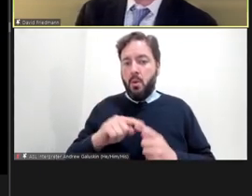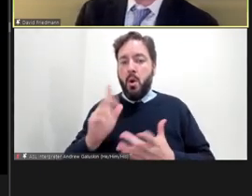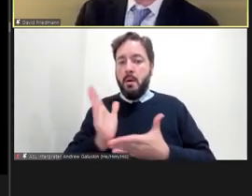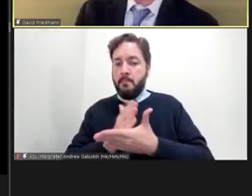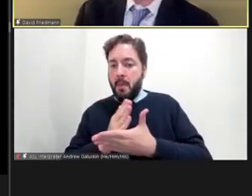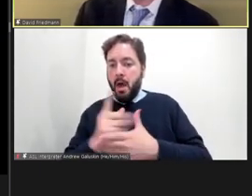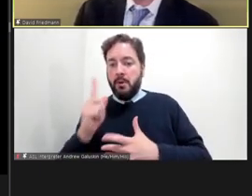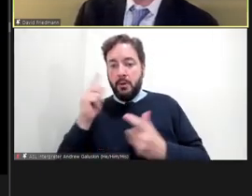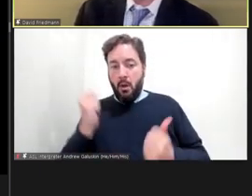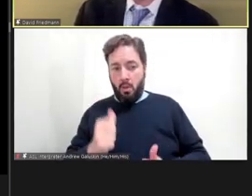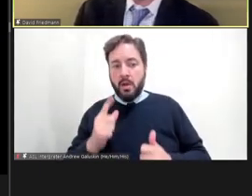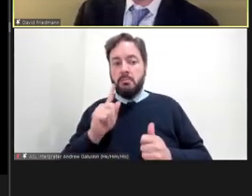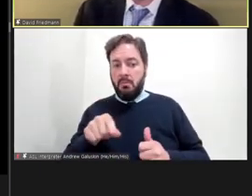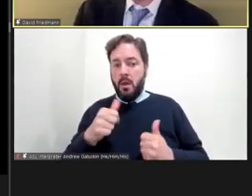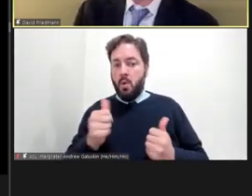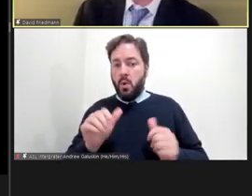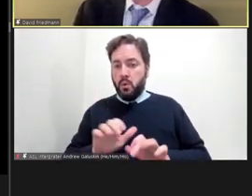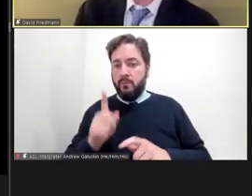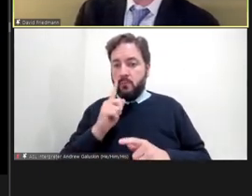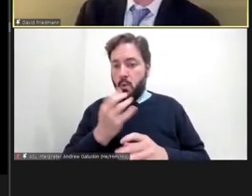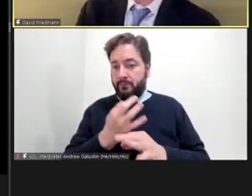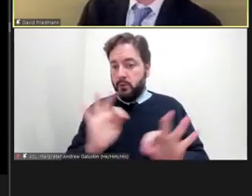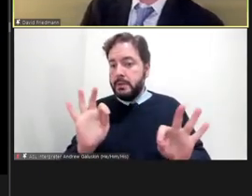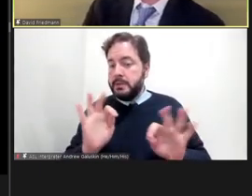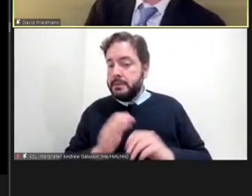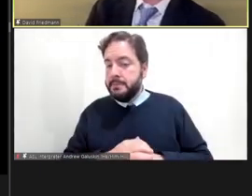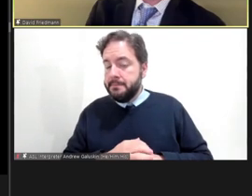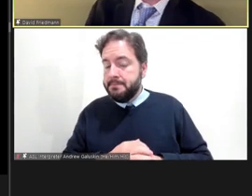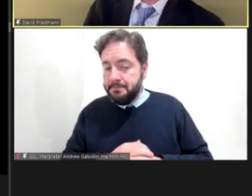they will actually provide the testing for free.